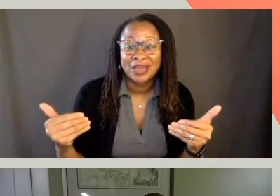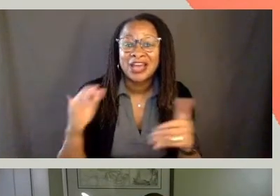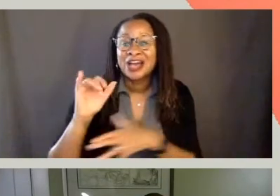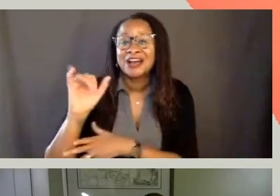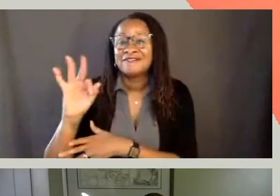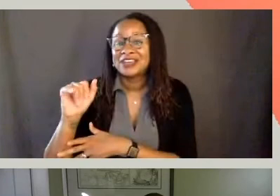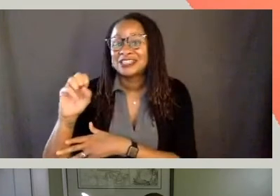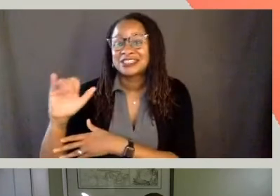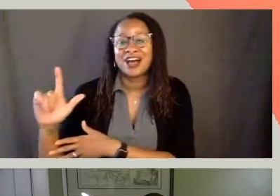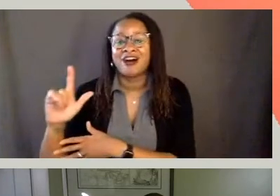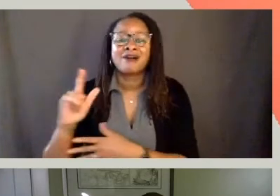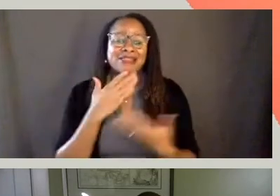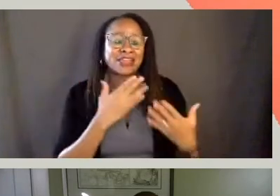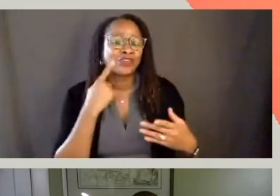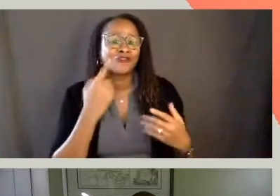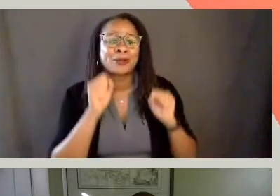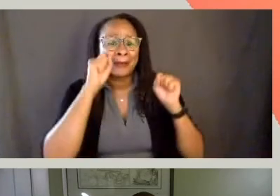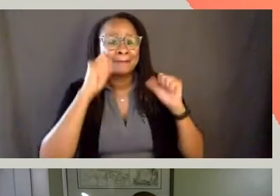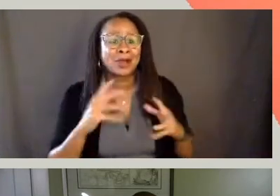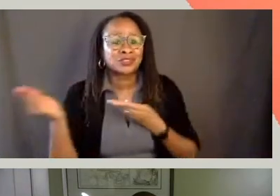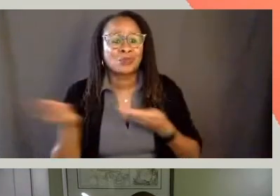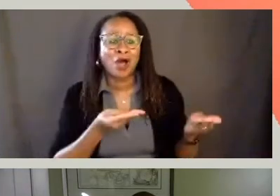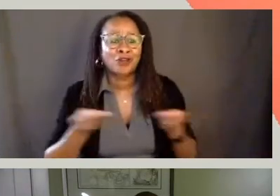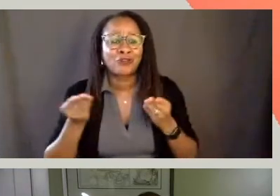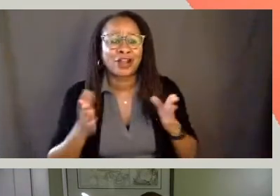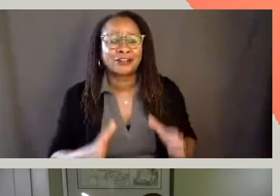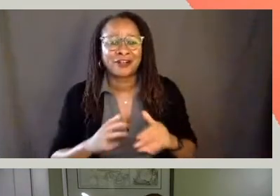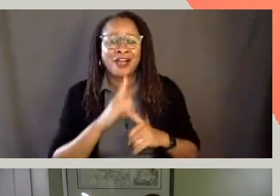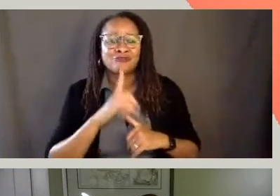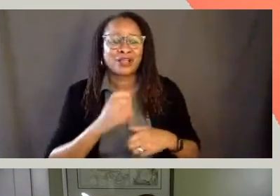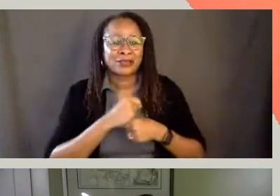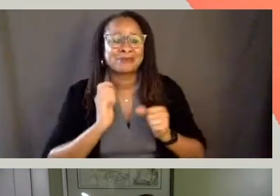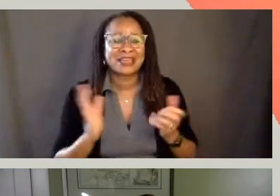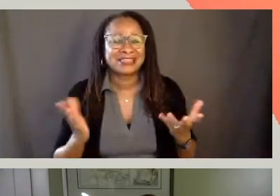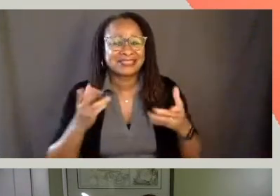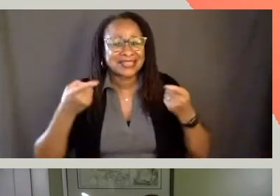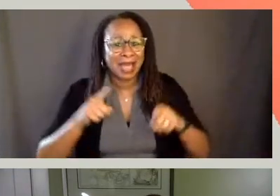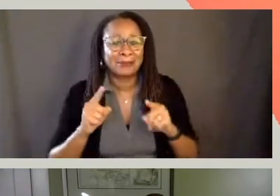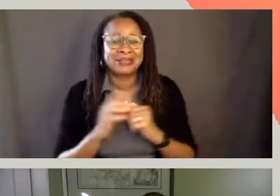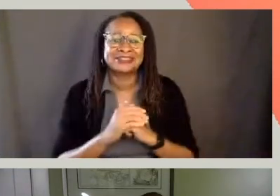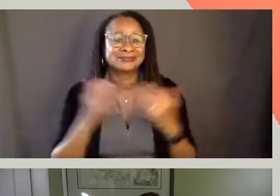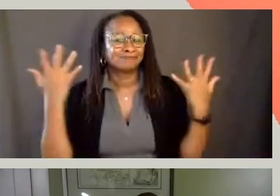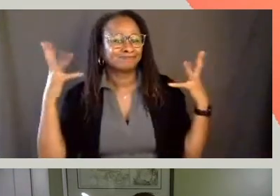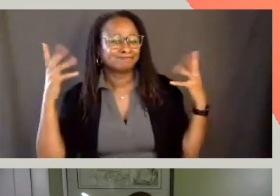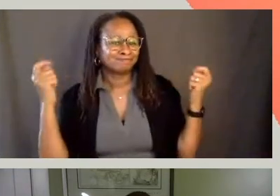for being such an awesome moderator, Yes for really making this happen and do all the hard work.